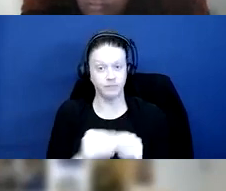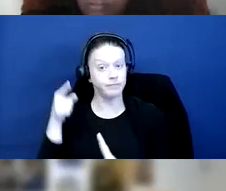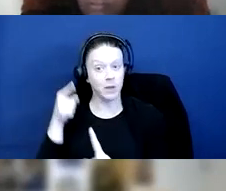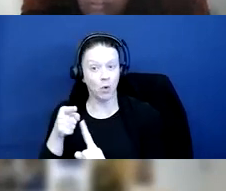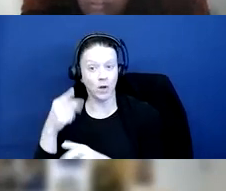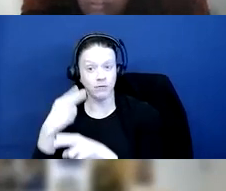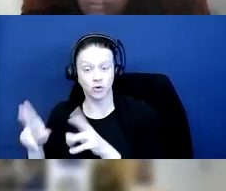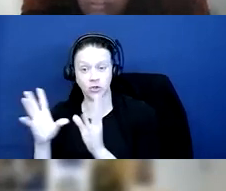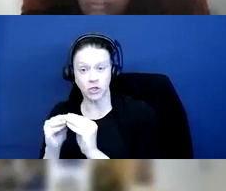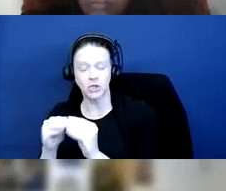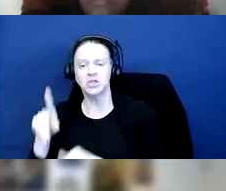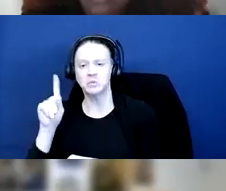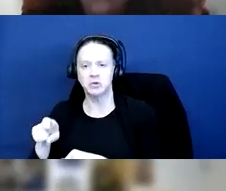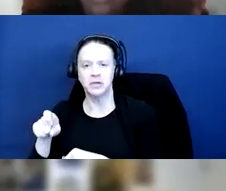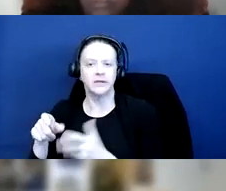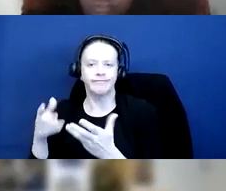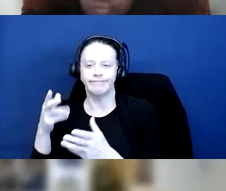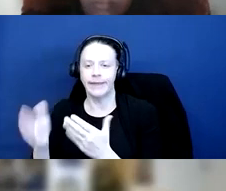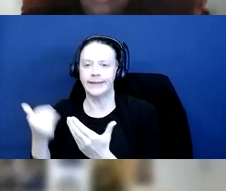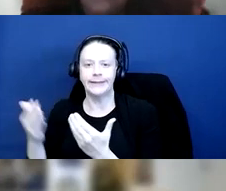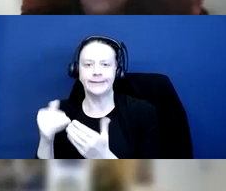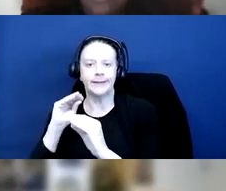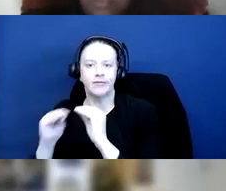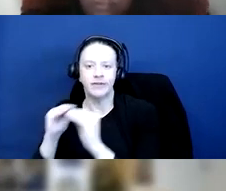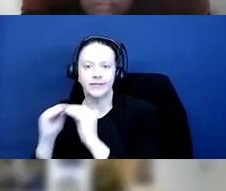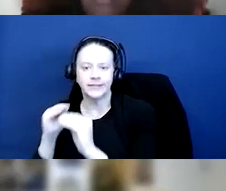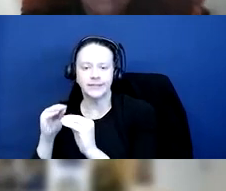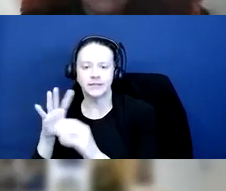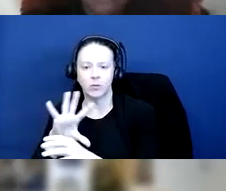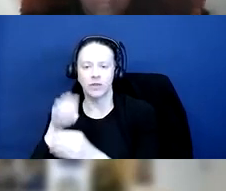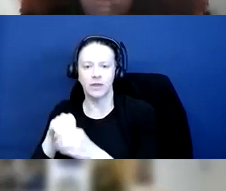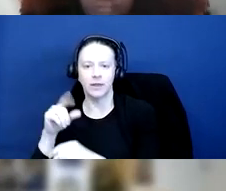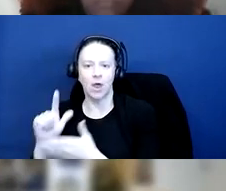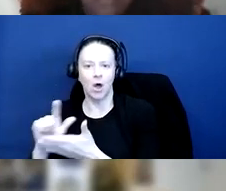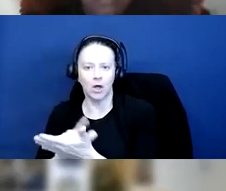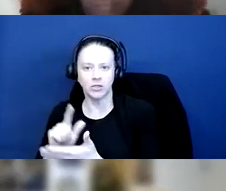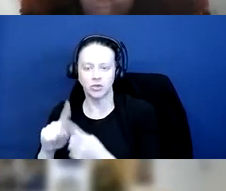to be easy fixes in legislation like to close a loophole